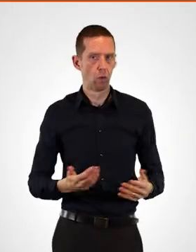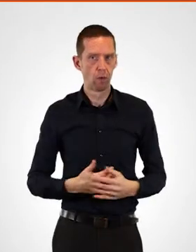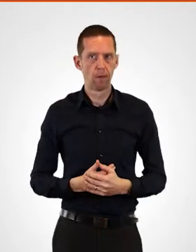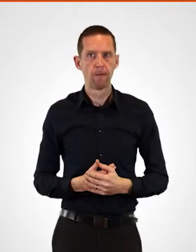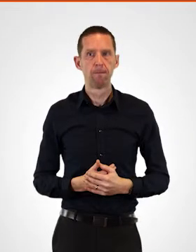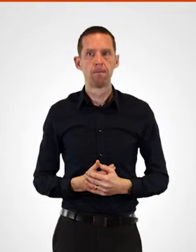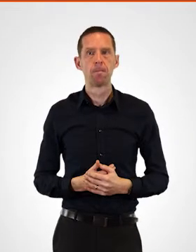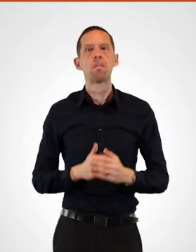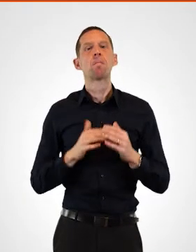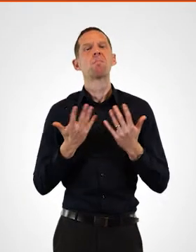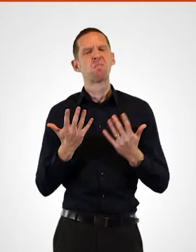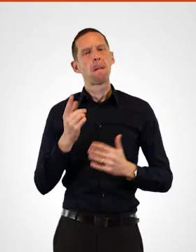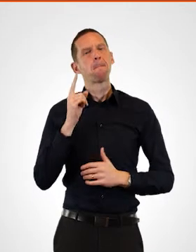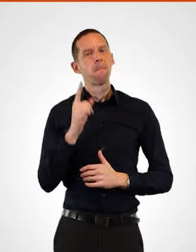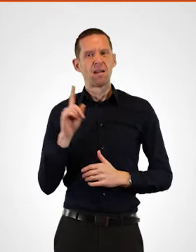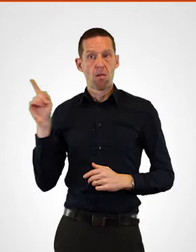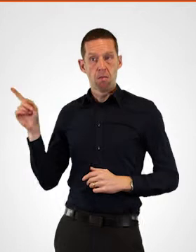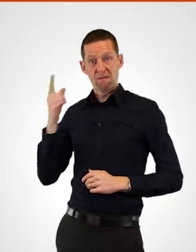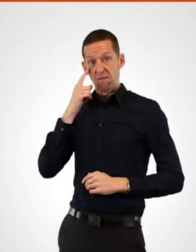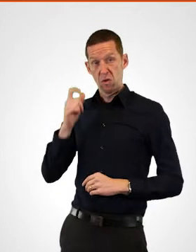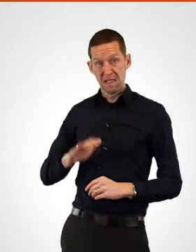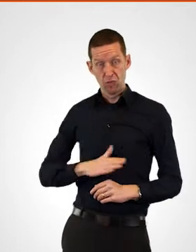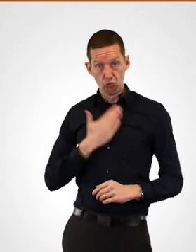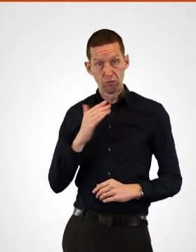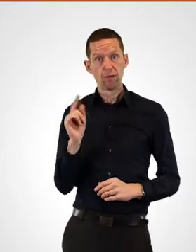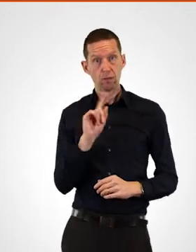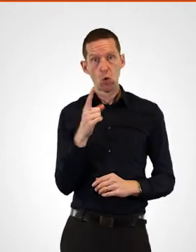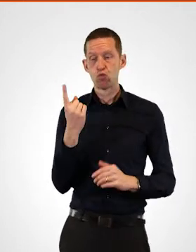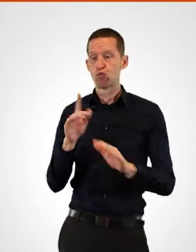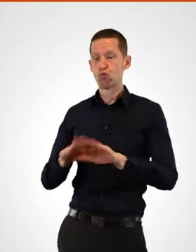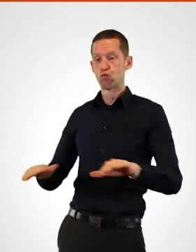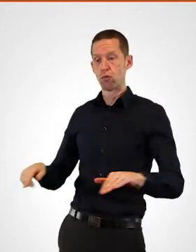However, they did find, interestingly enough, that the children who were orally educated